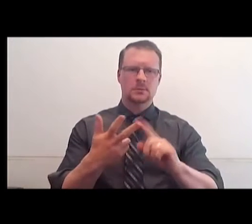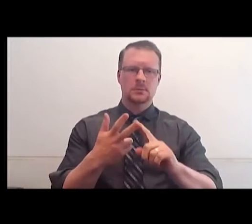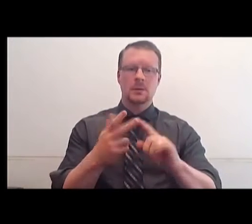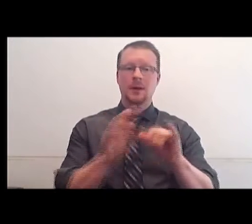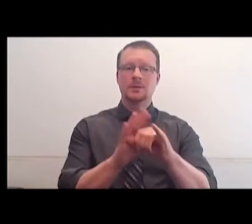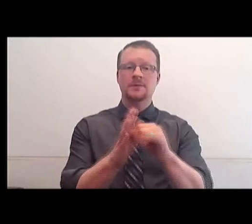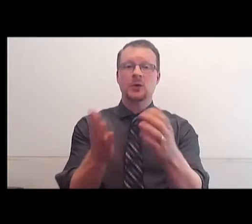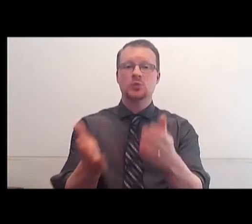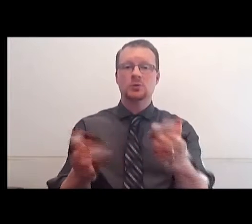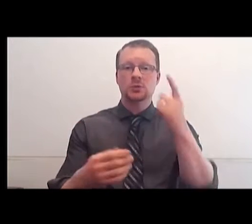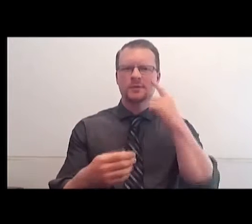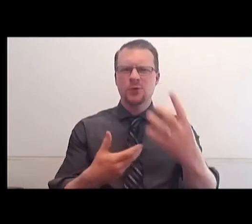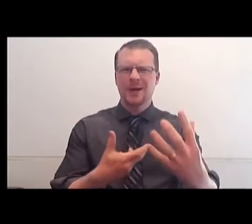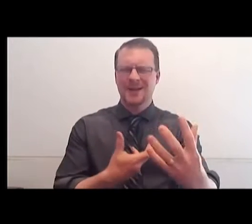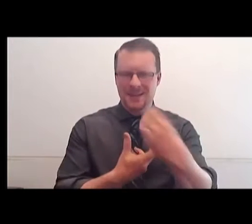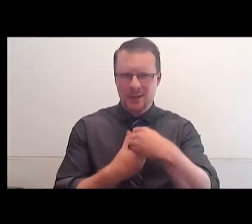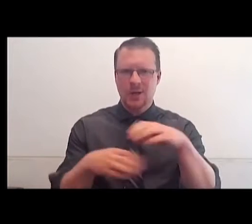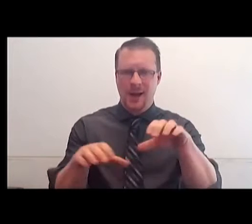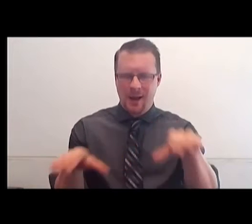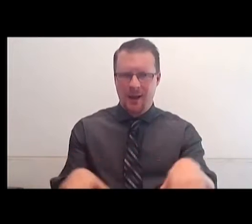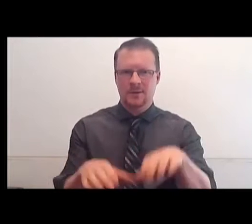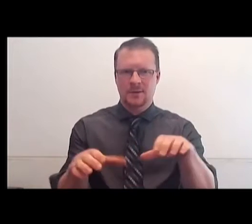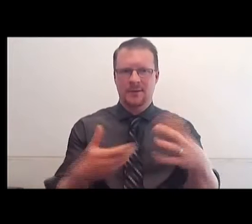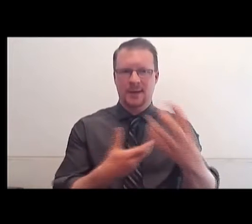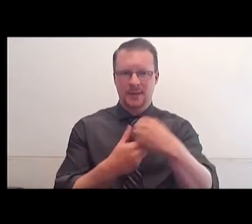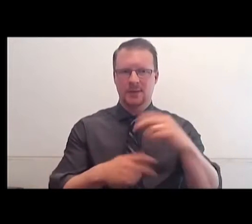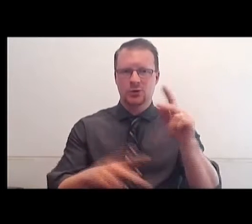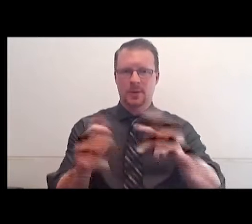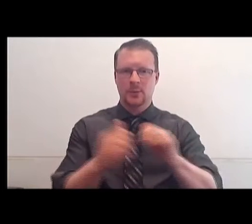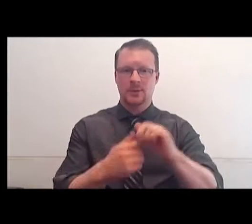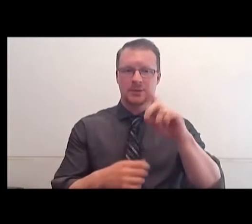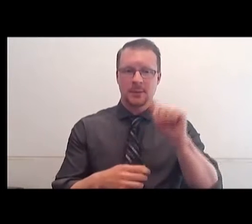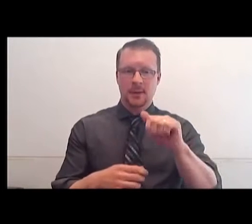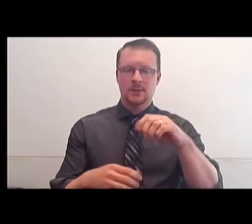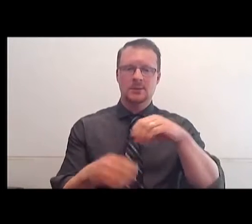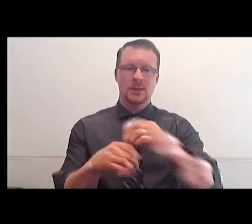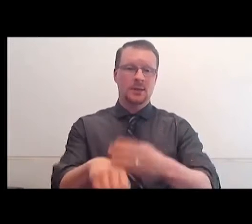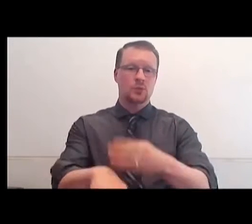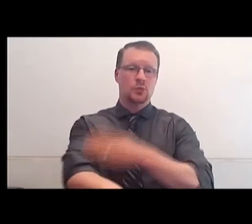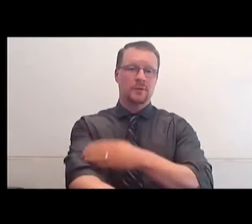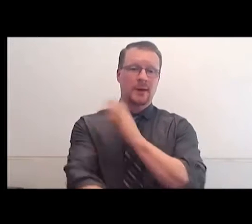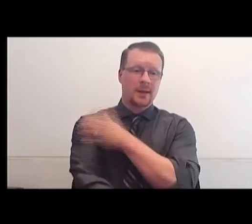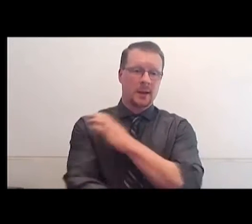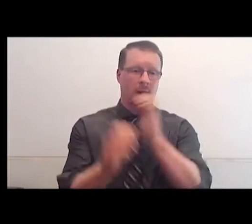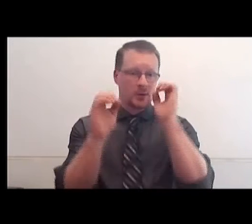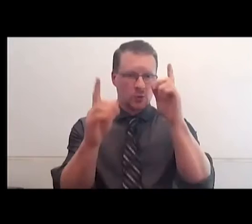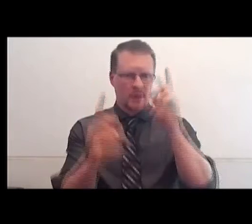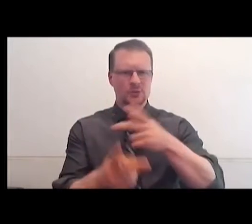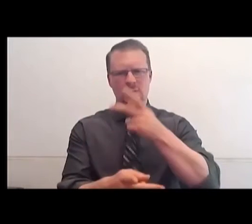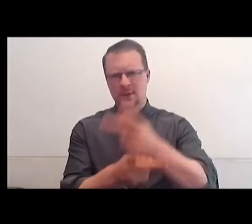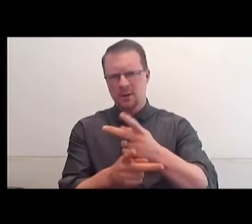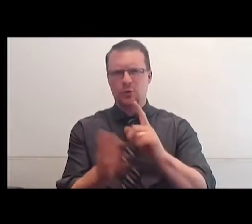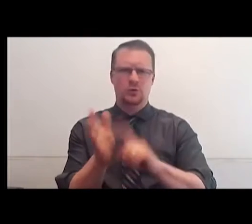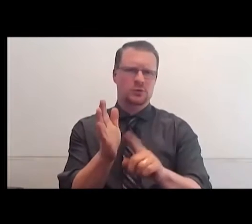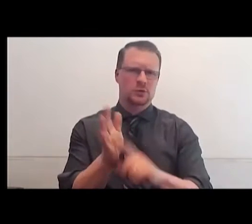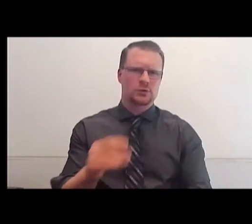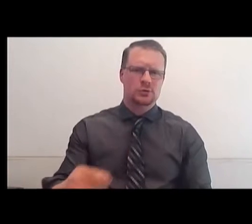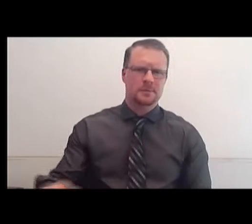And third, to identify resources for engaging people with disabilities in improving clinical care,